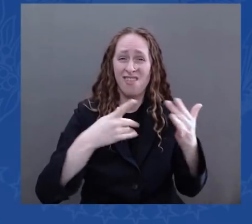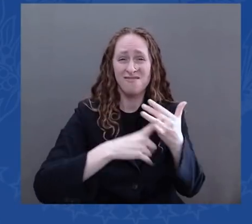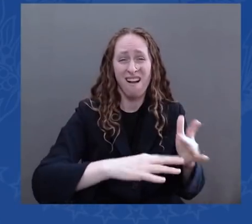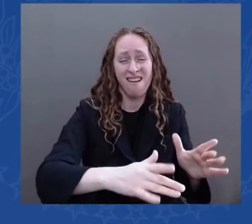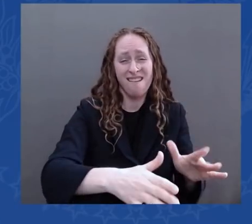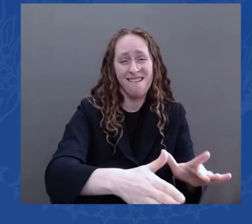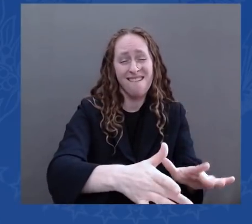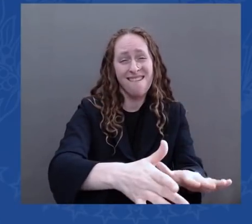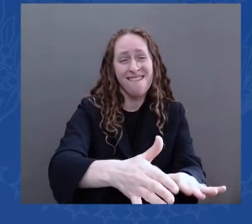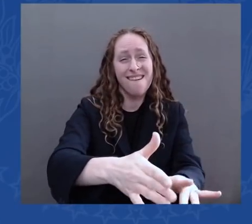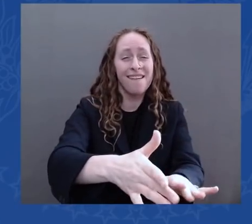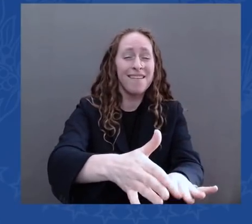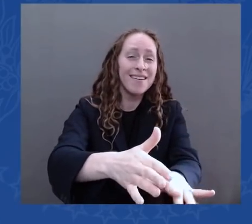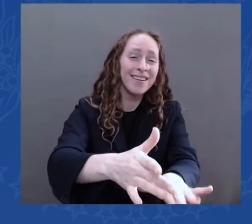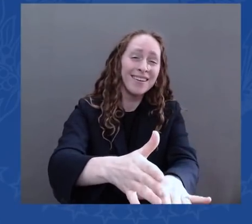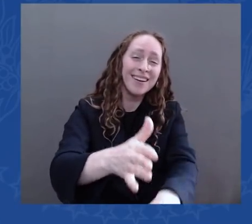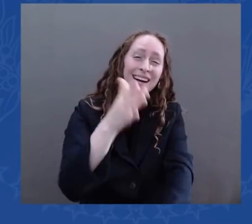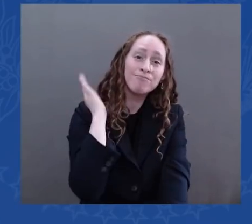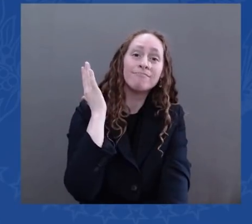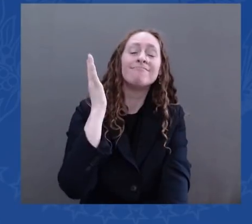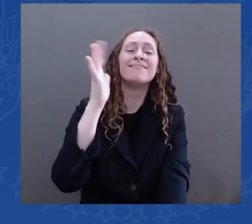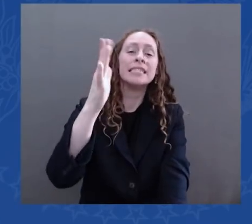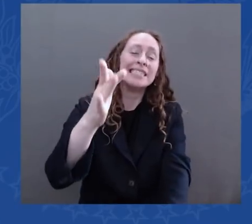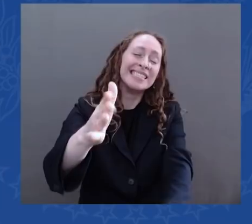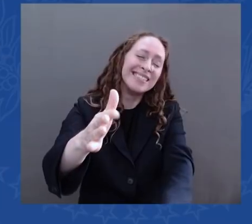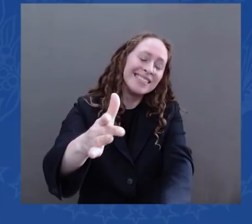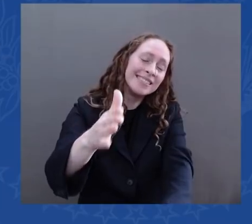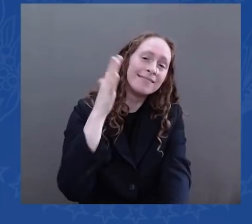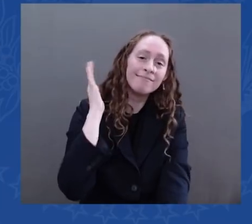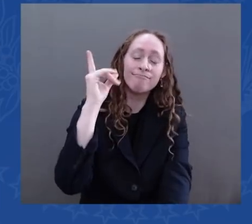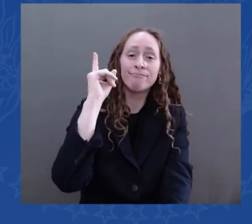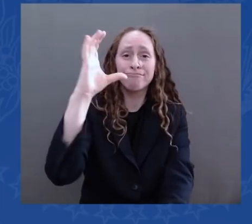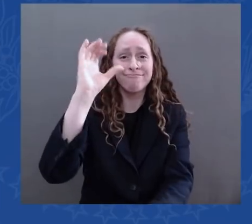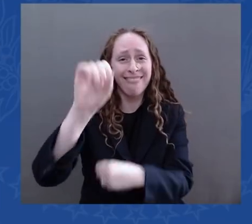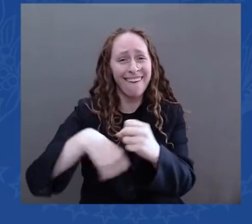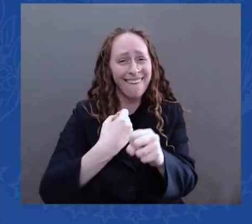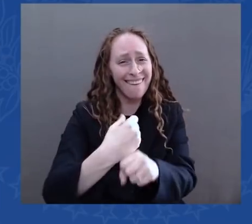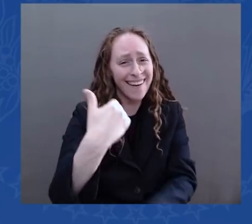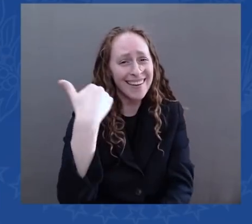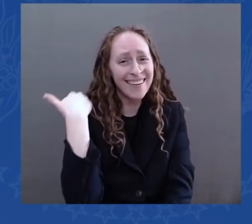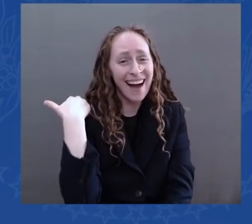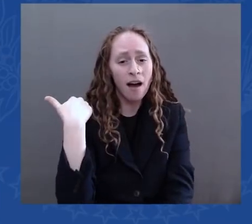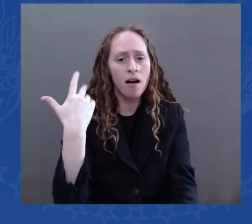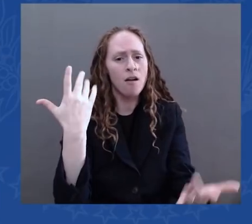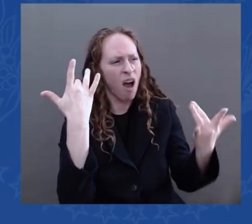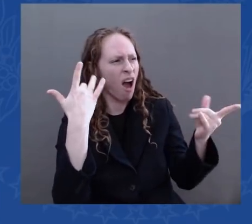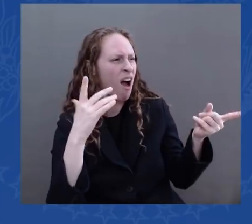And so, what changed was: nothing -- nothing remotely approaching that. Remember when he first met with me, he said, "I have two objectives."